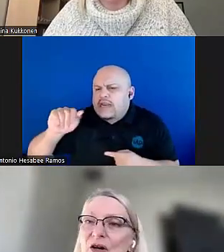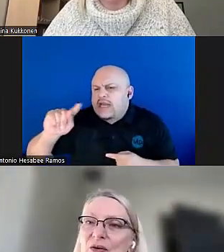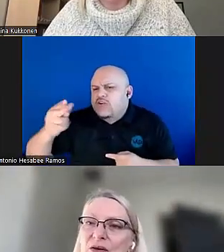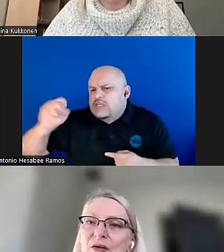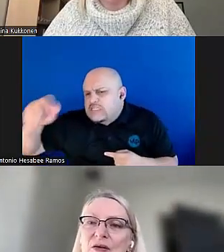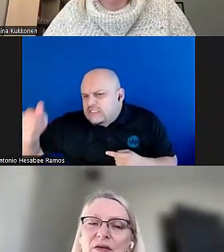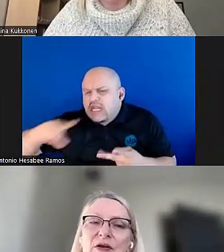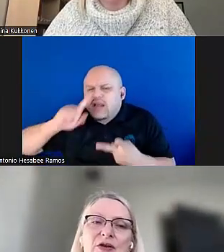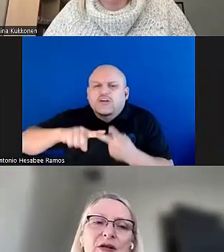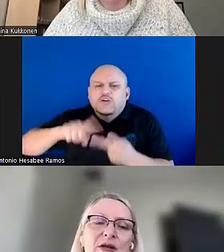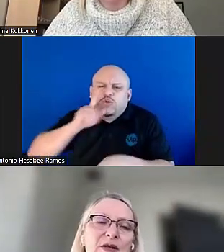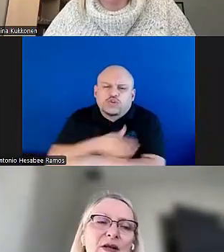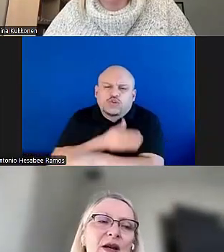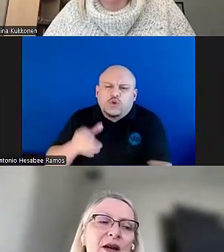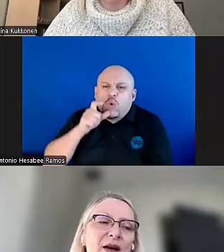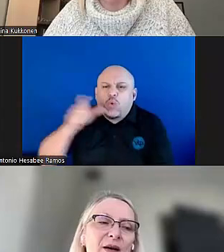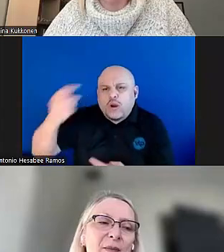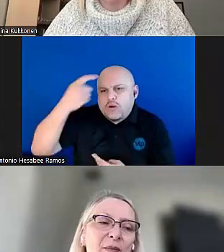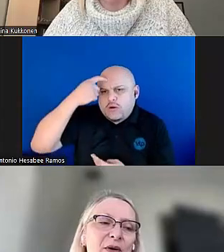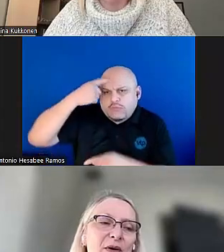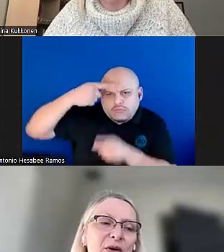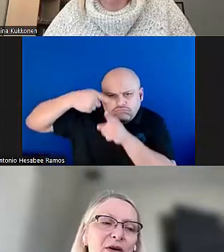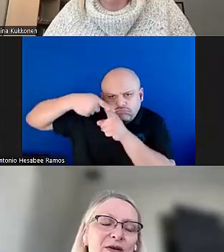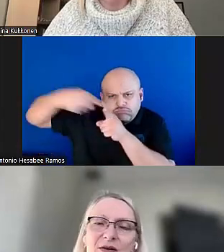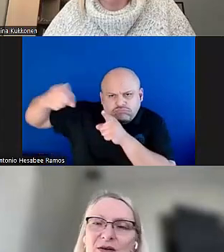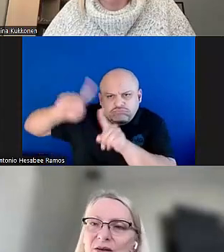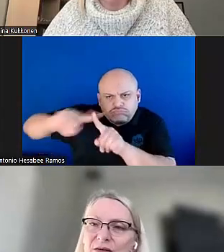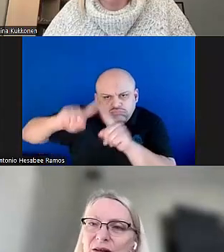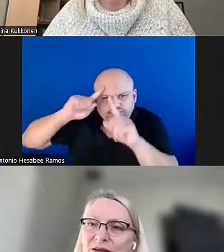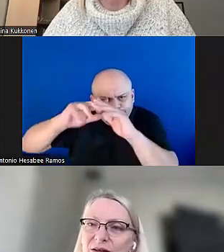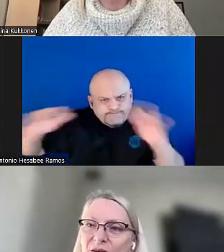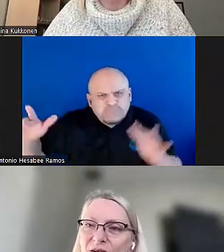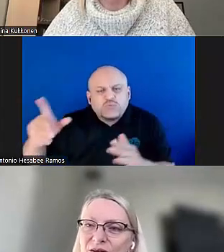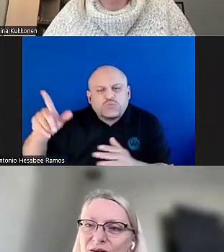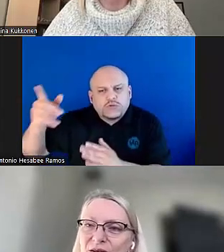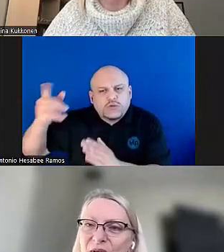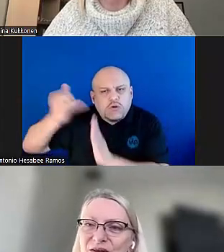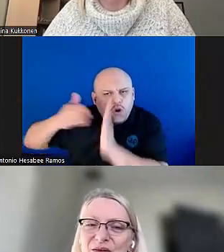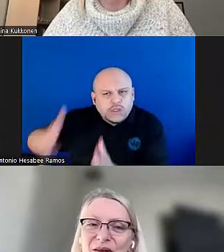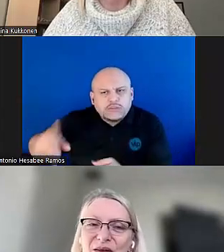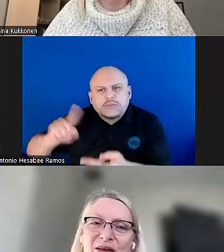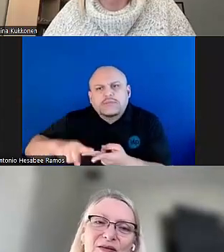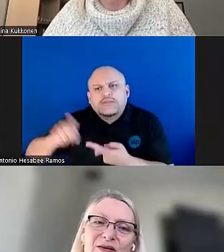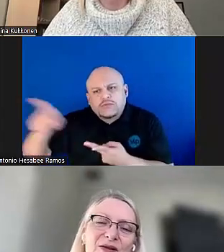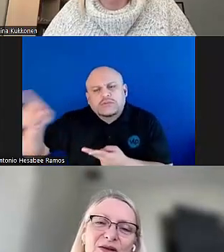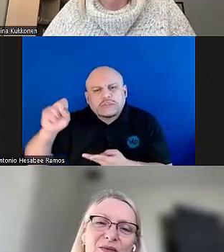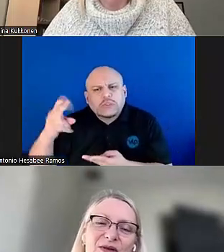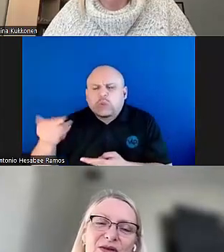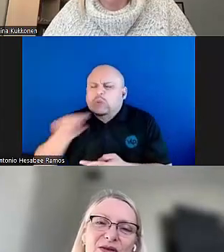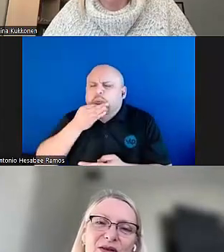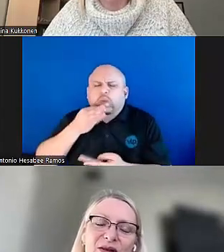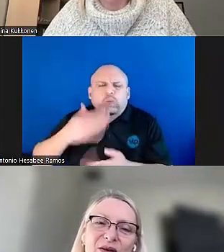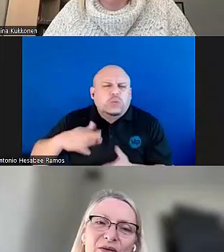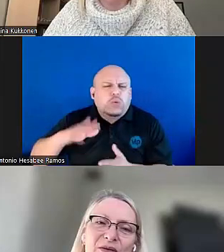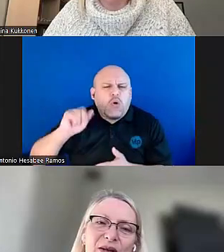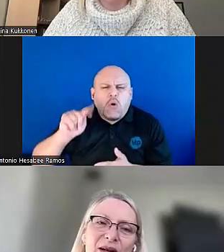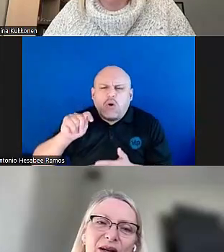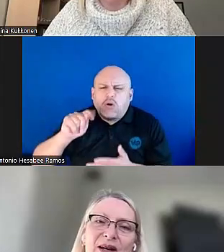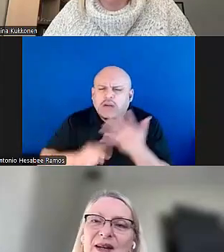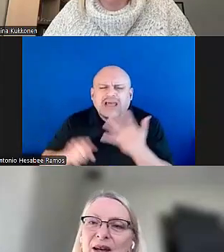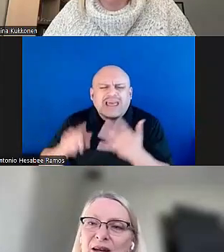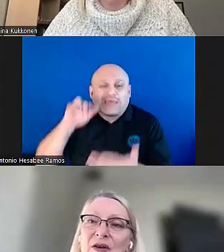who's a neurodivergent artist and textile artist as well. So that just was, again,